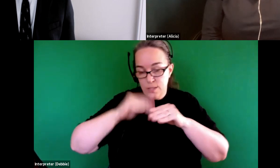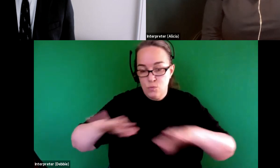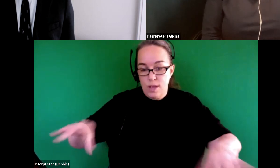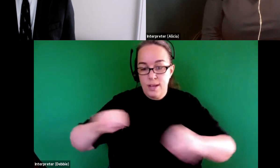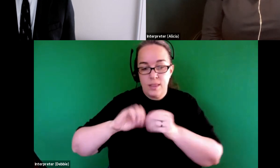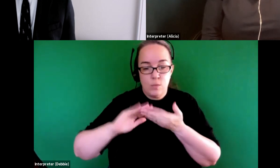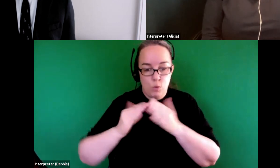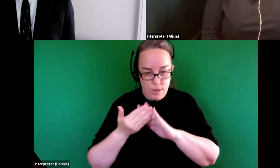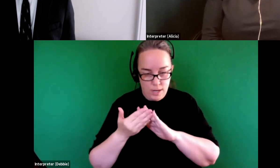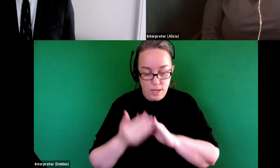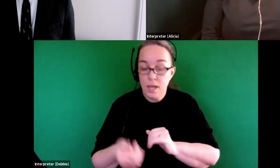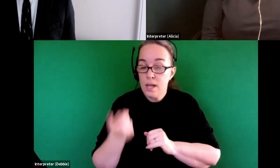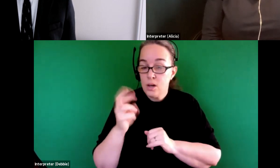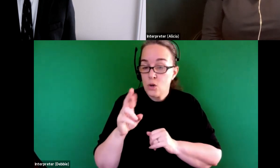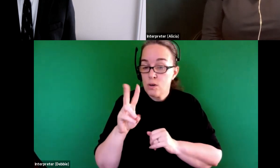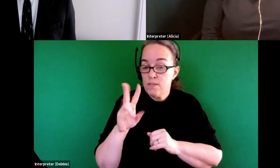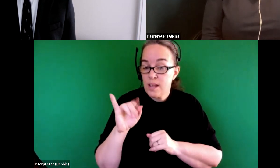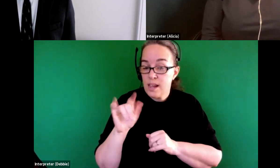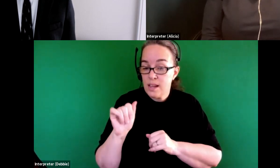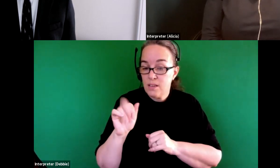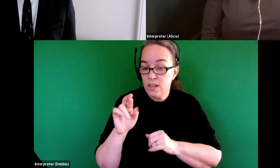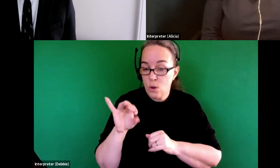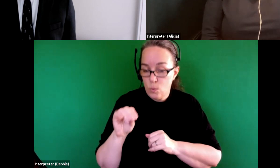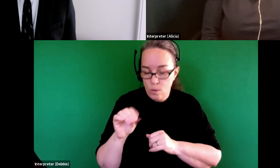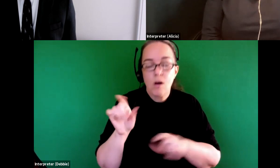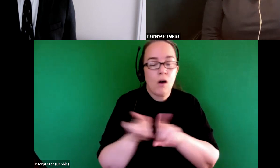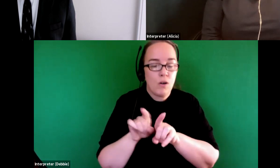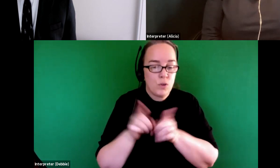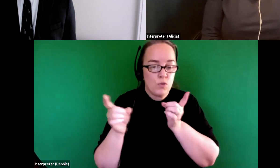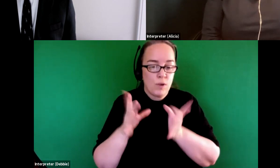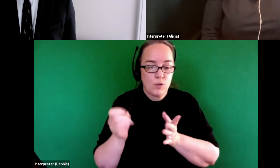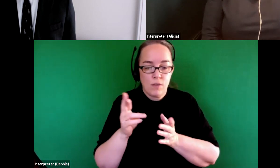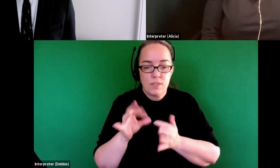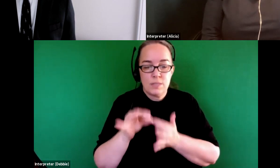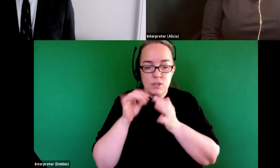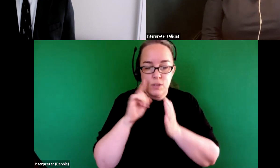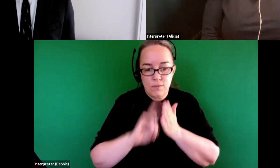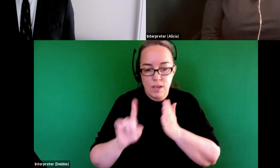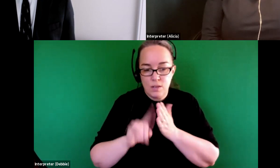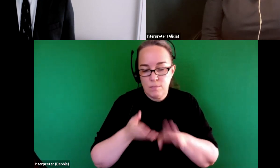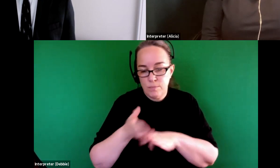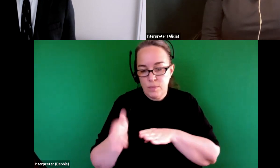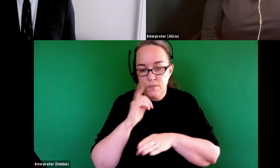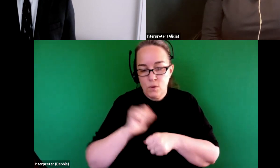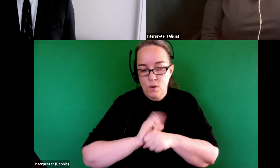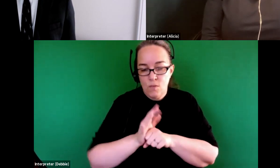Ram Subramaniam (He/him): Dr V arena also serves as the director of the special investigations branch for covert 19 response.